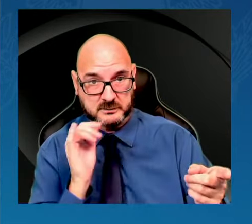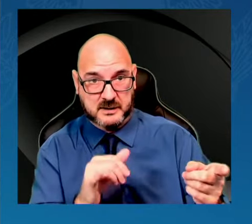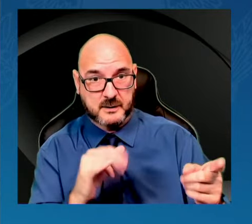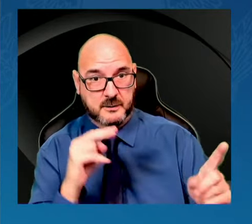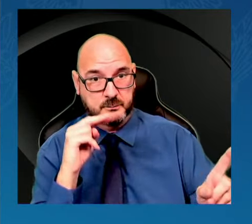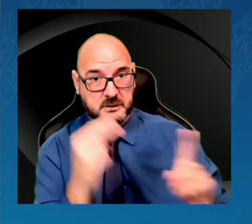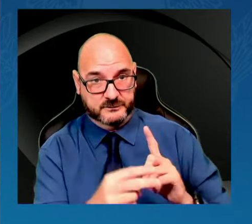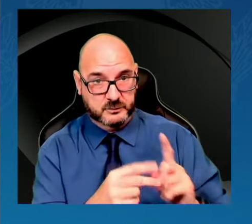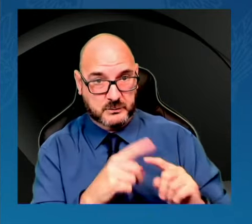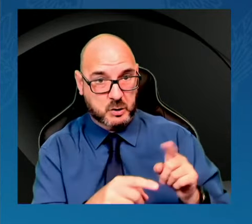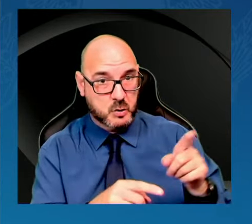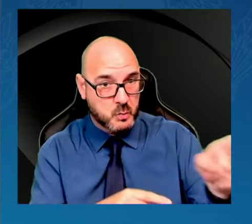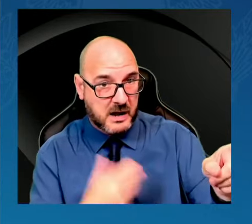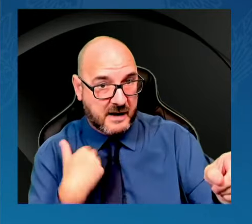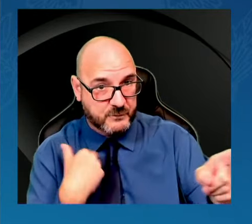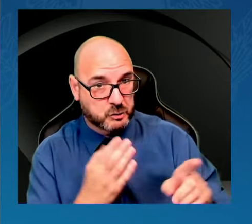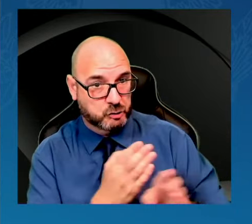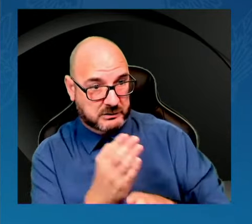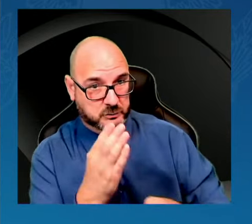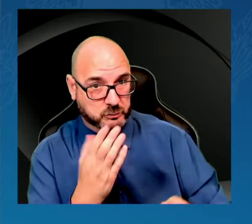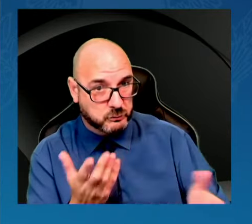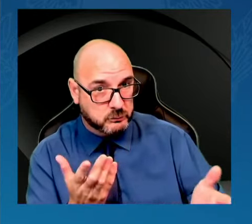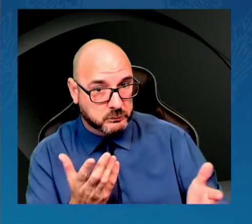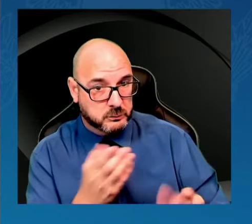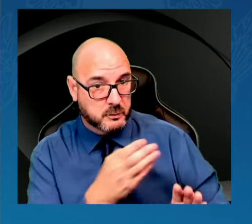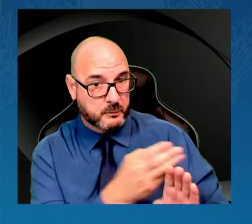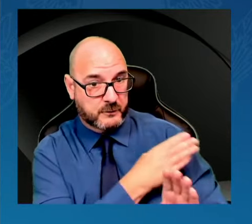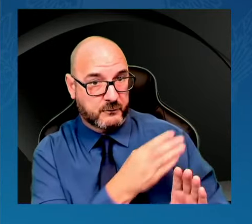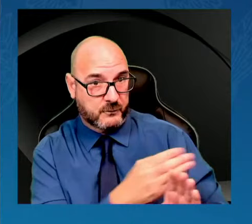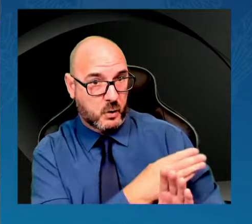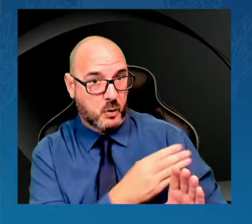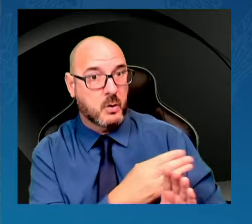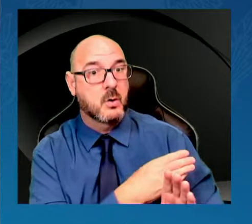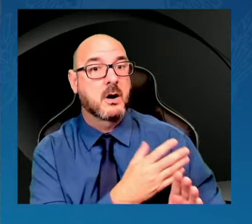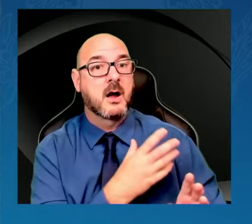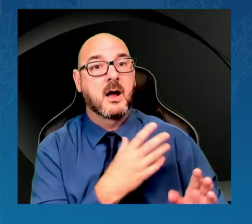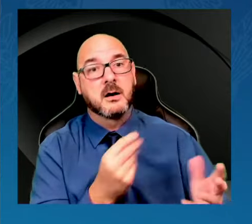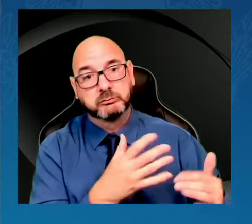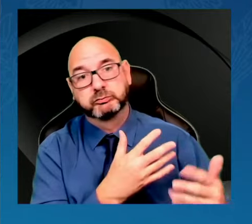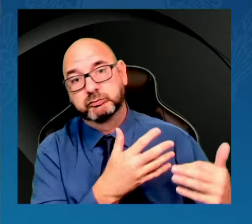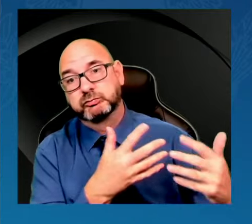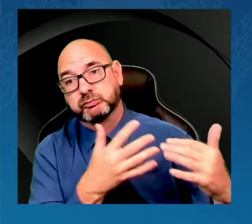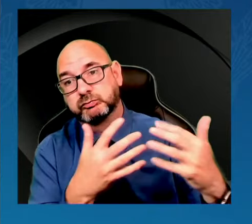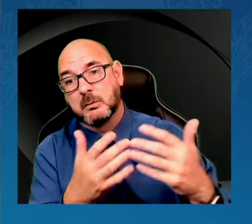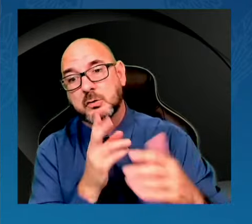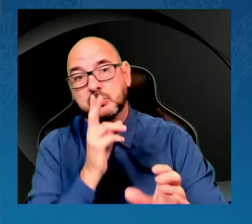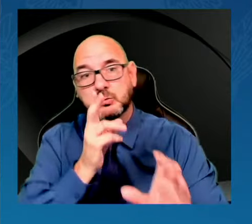before you got to the United States Congress, of being a leader on so many of these issues. What motivates you?